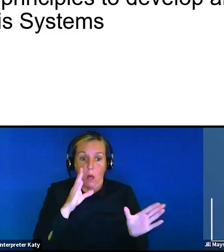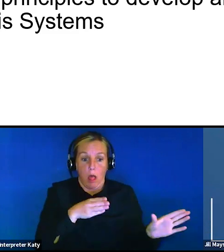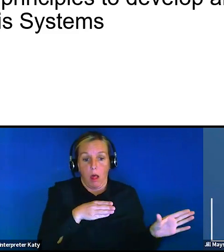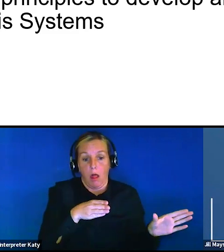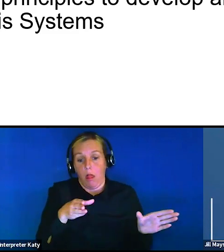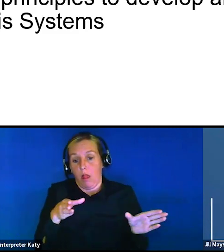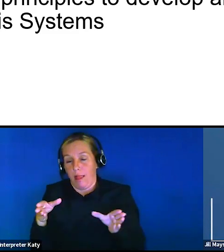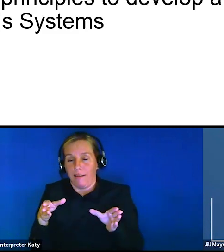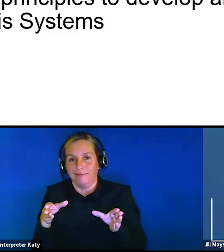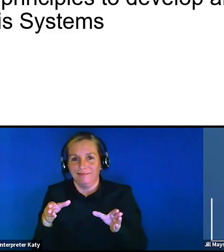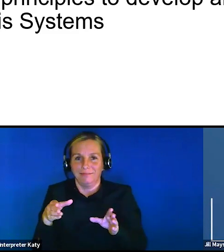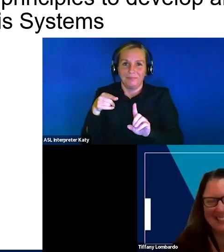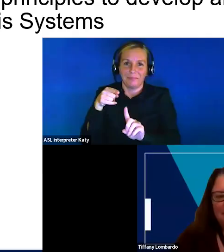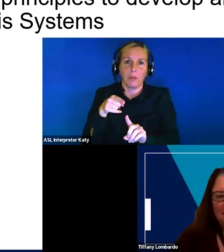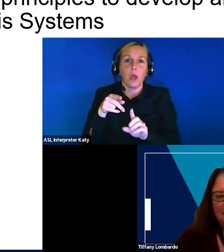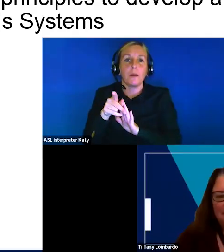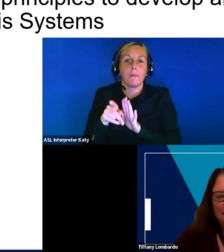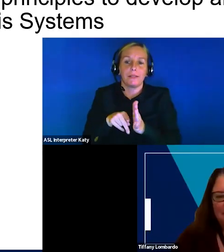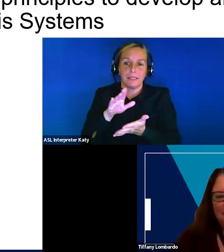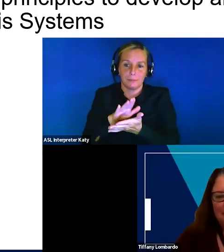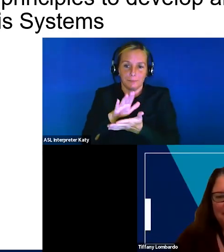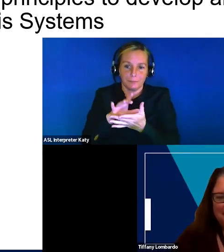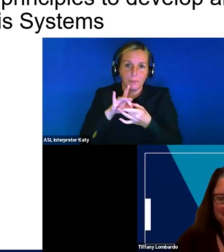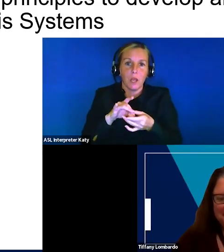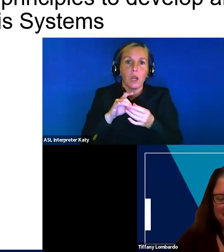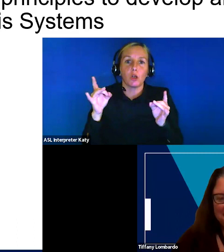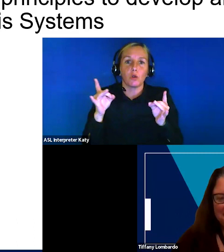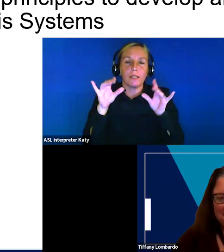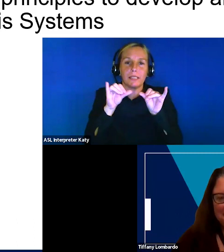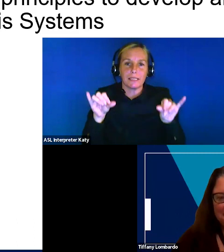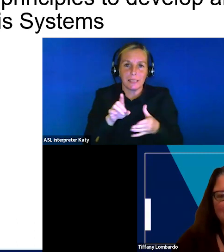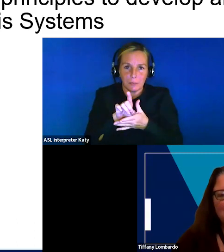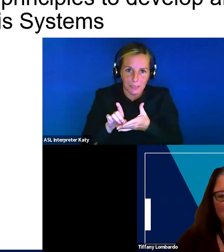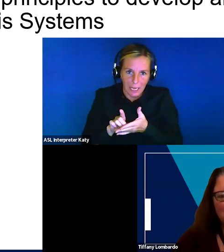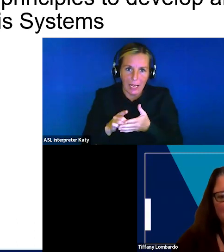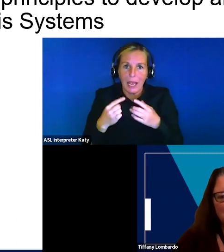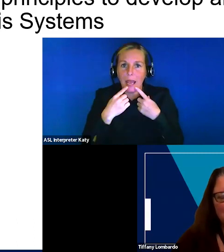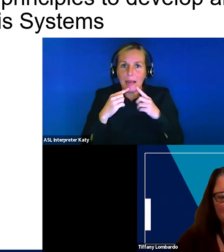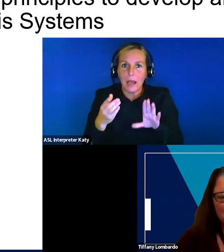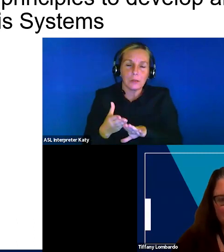toward the Policy Academy on crisis systems design that was announced back on December the 20th.